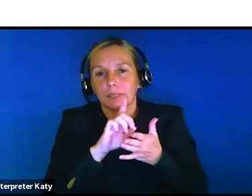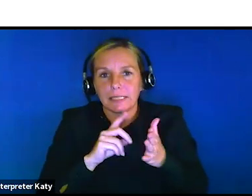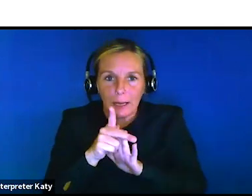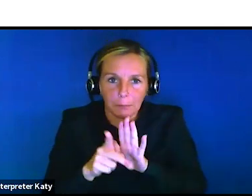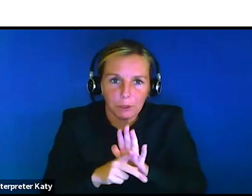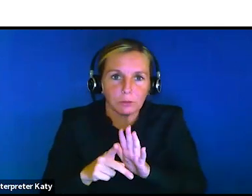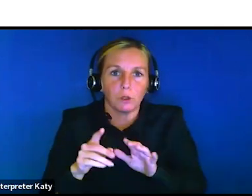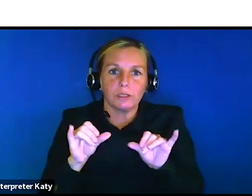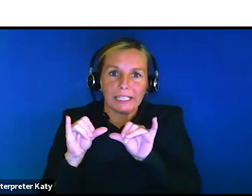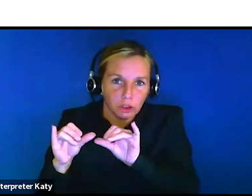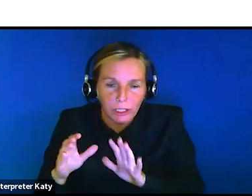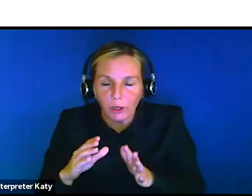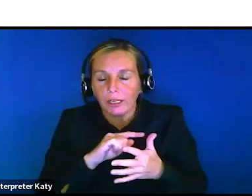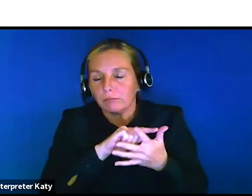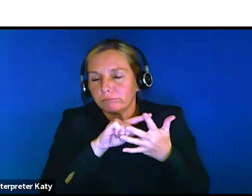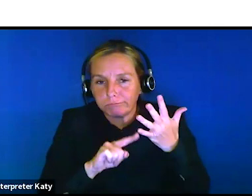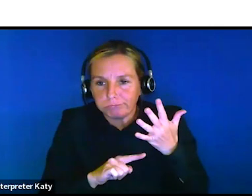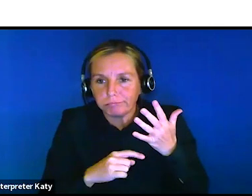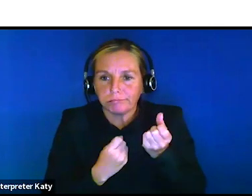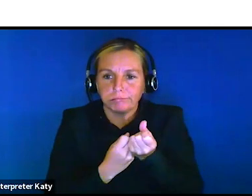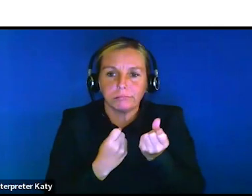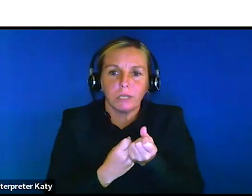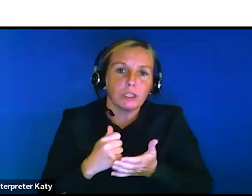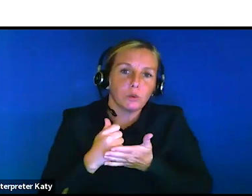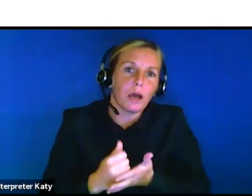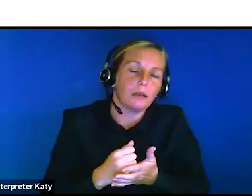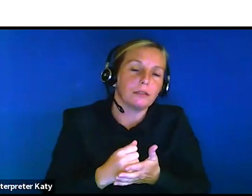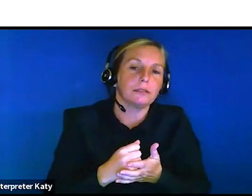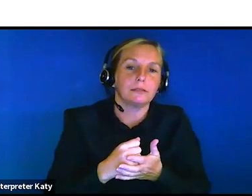and to help states, tribes and territories